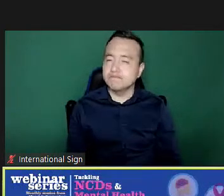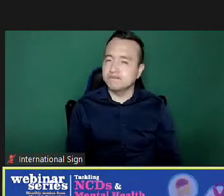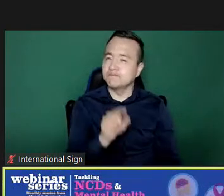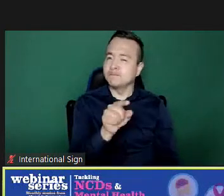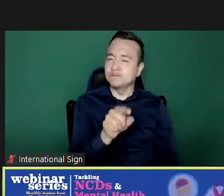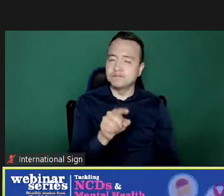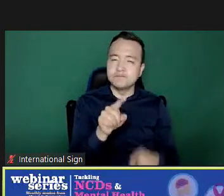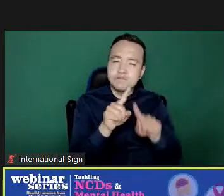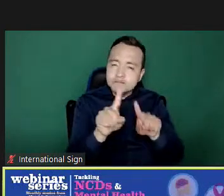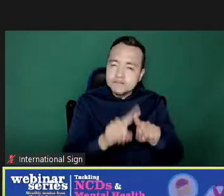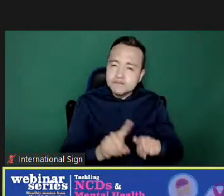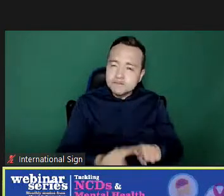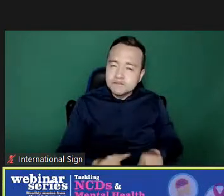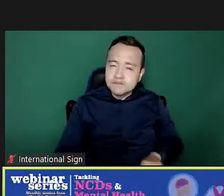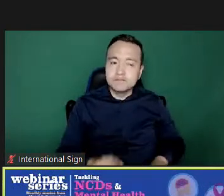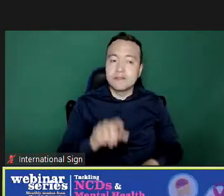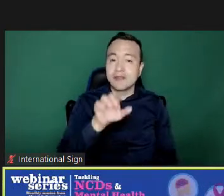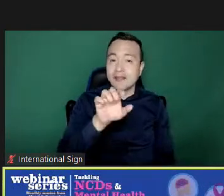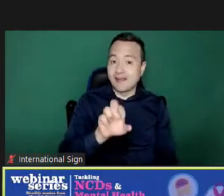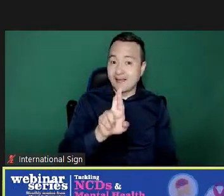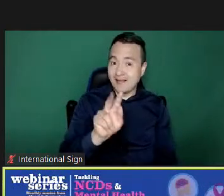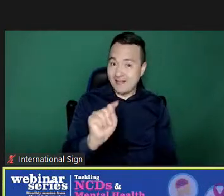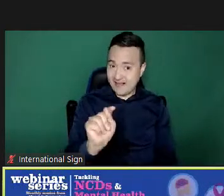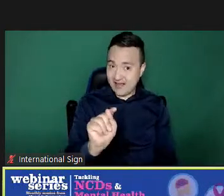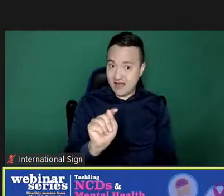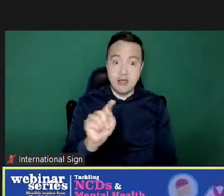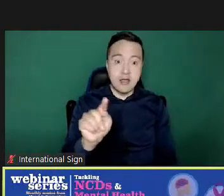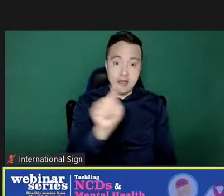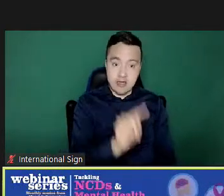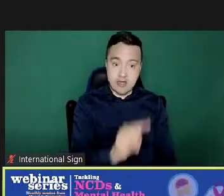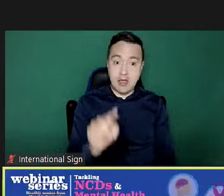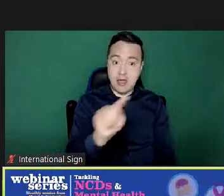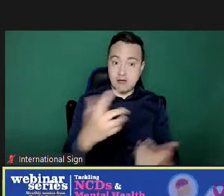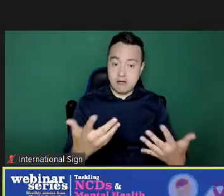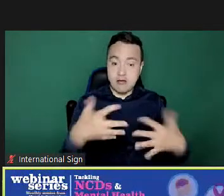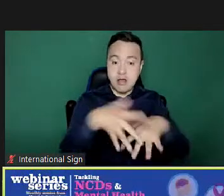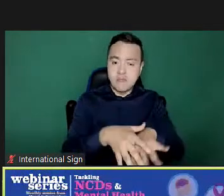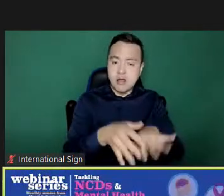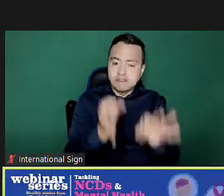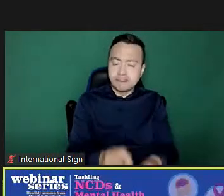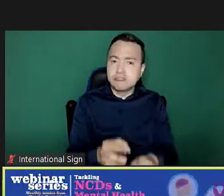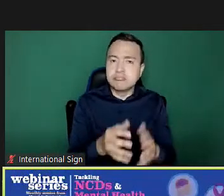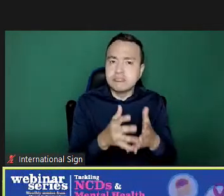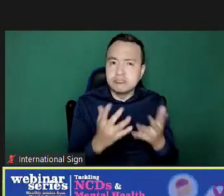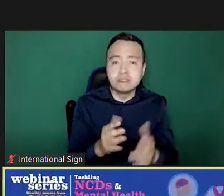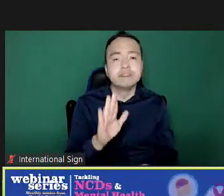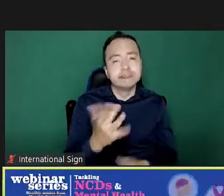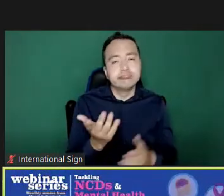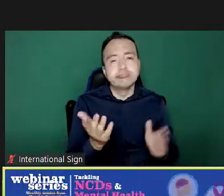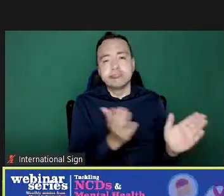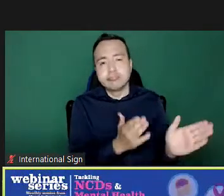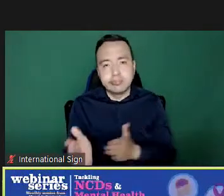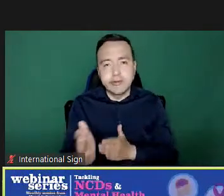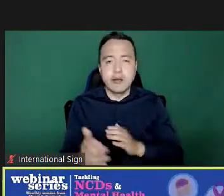And we must look for solutions. Health plans and policies at the national level must include the